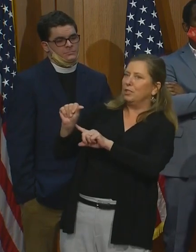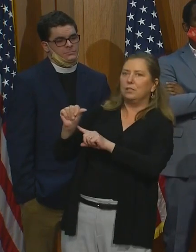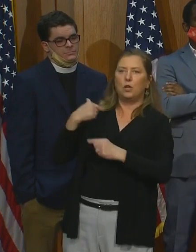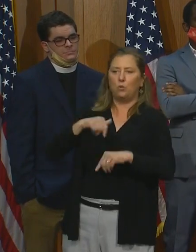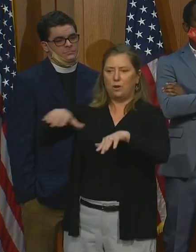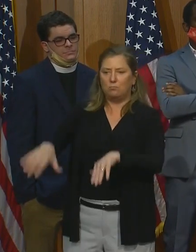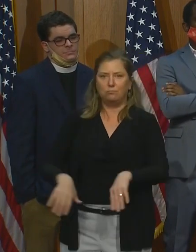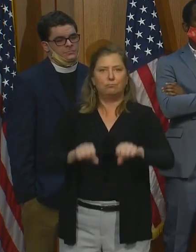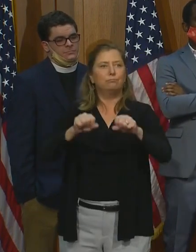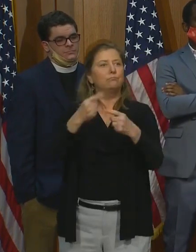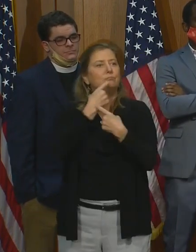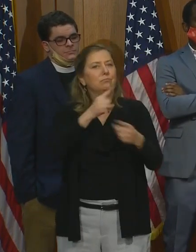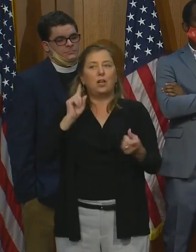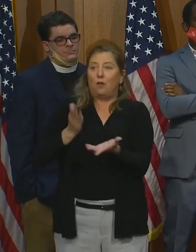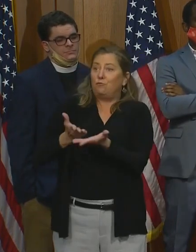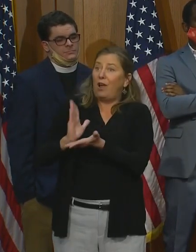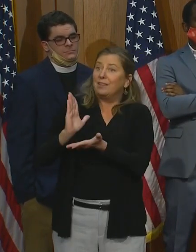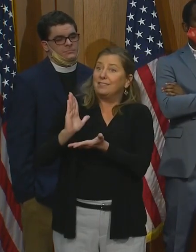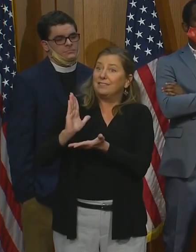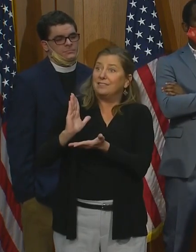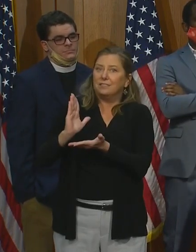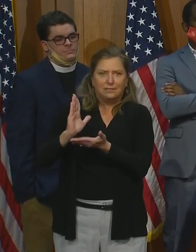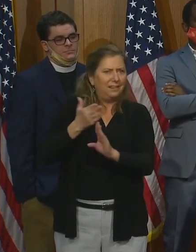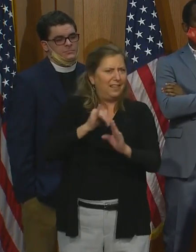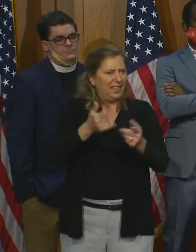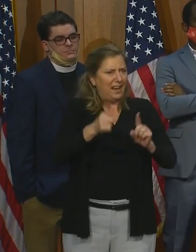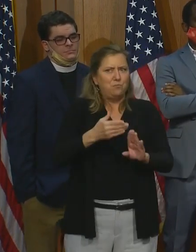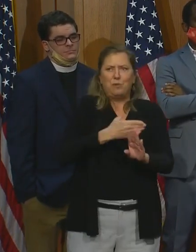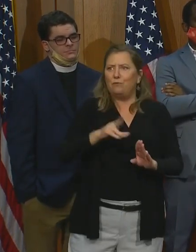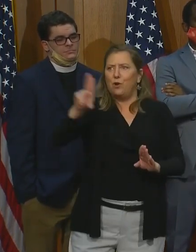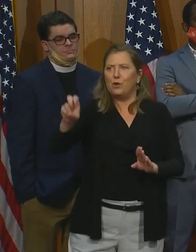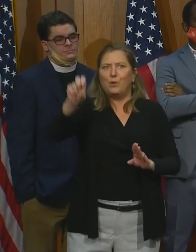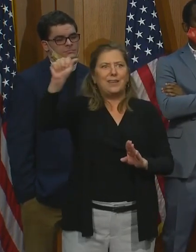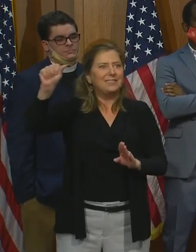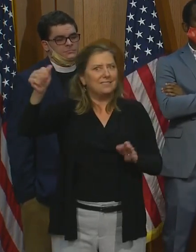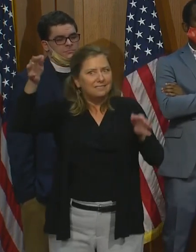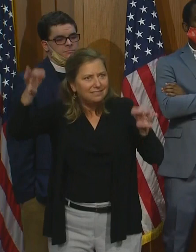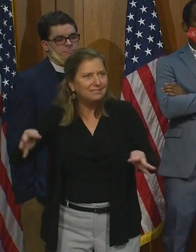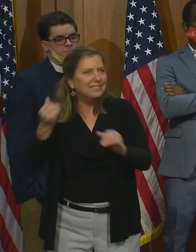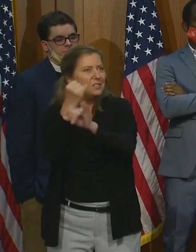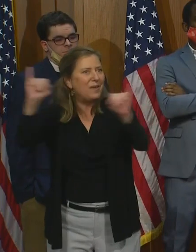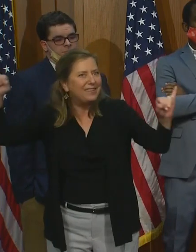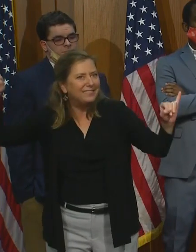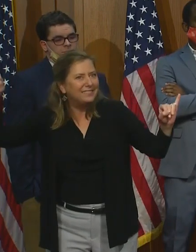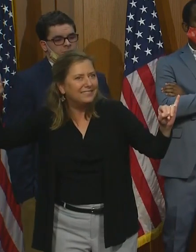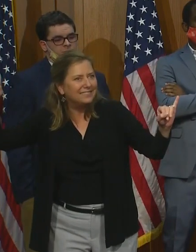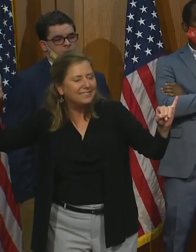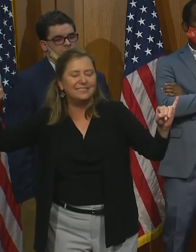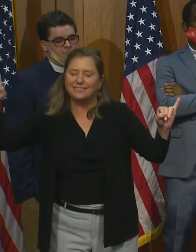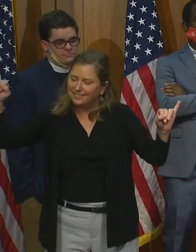OUR COMMONWEALTH. VIRGINIA ADOPTED A DECLARATION OF RIGHTS